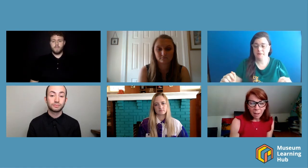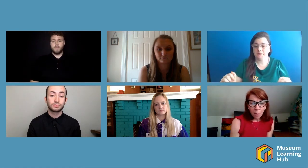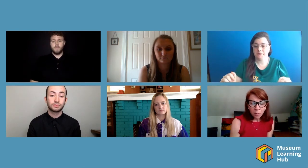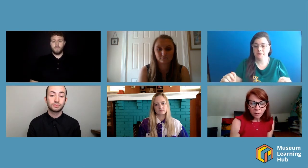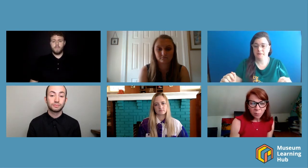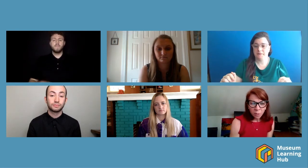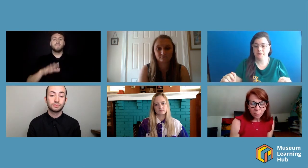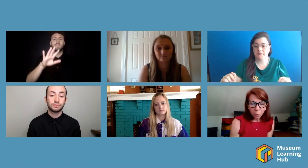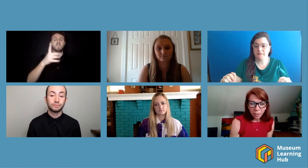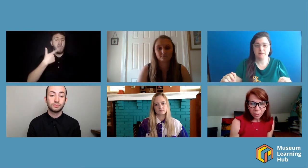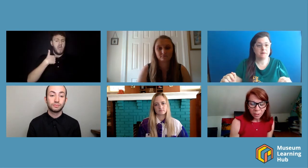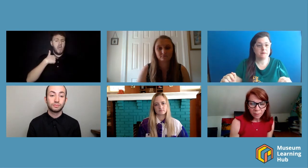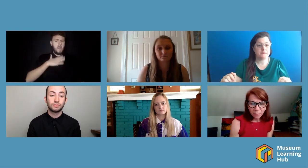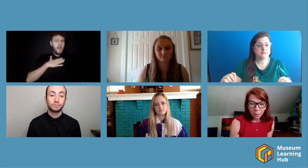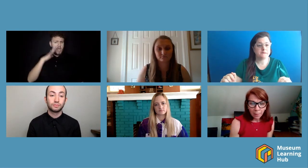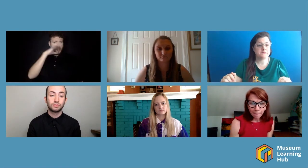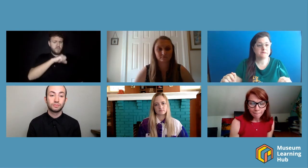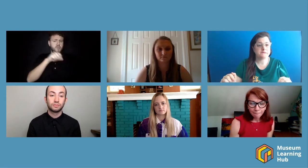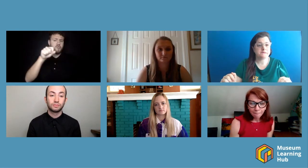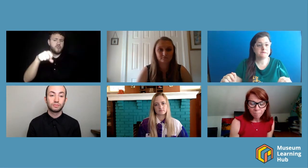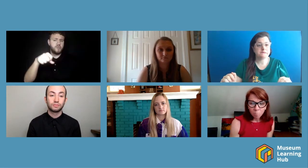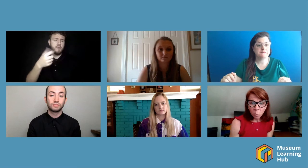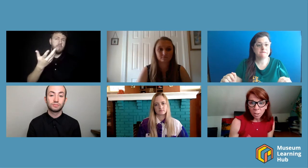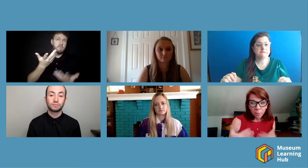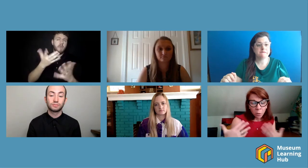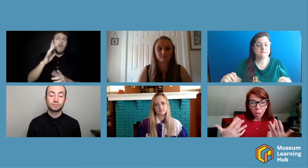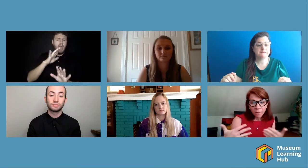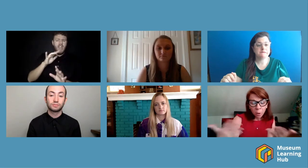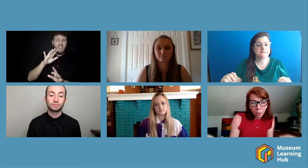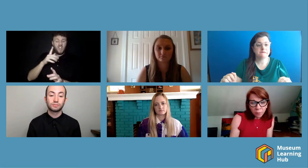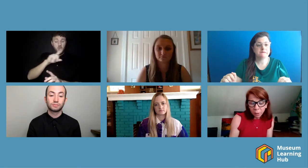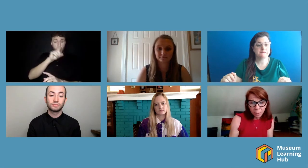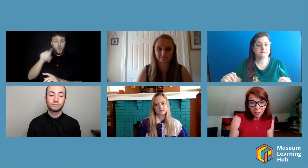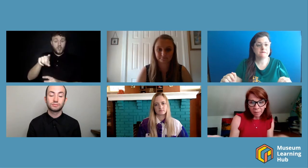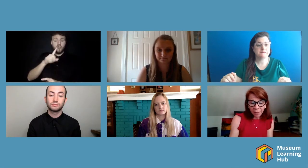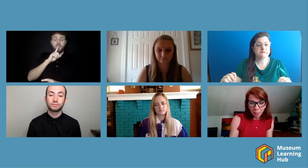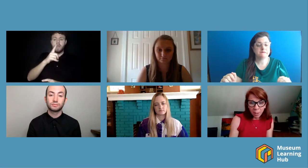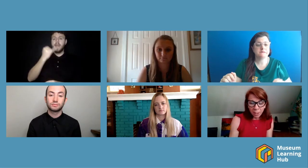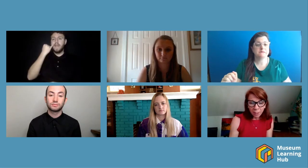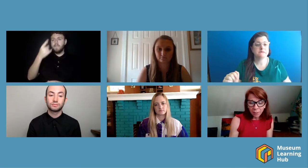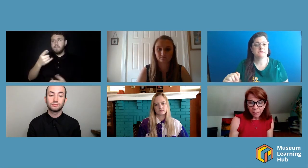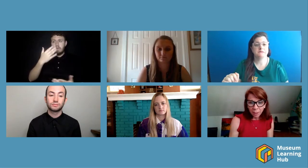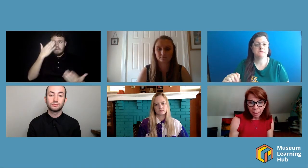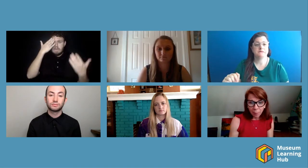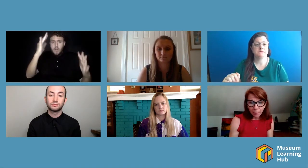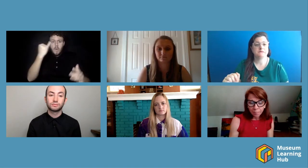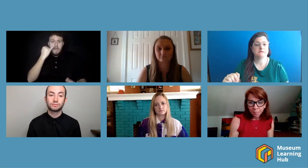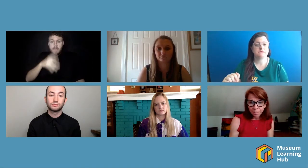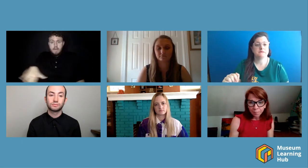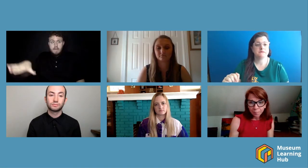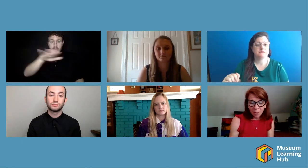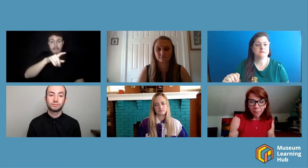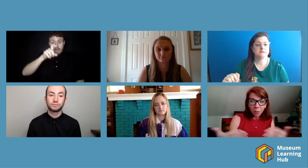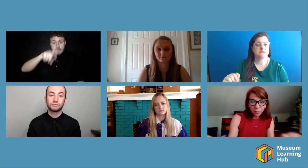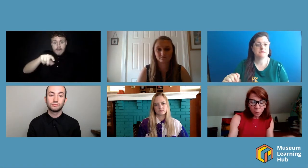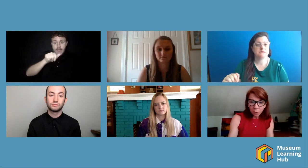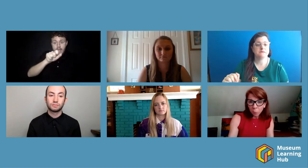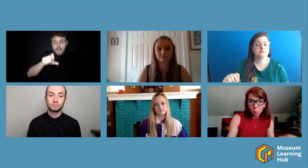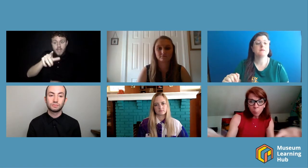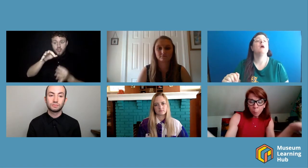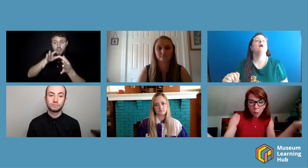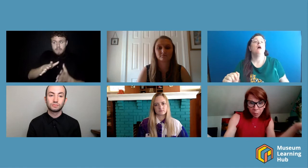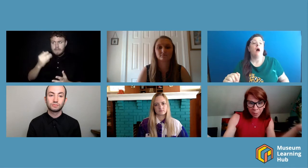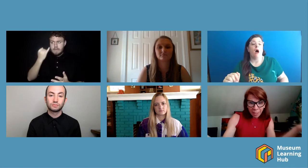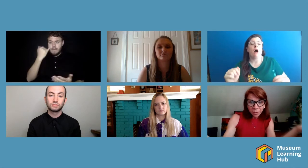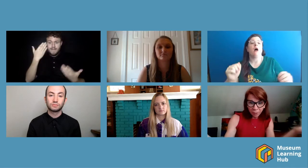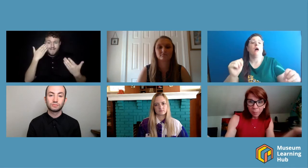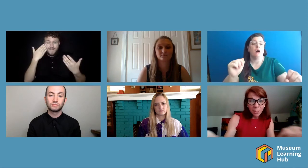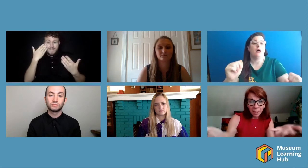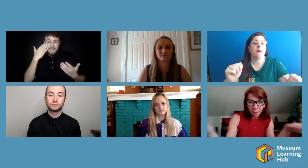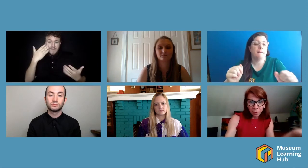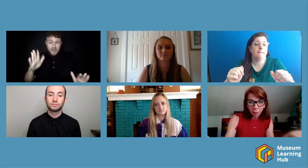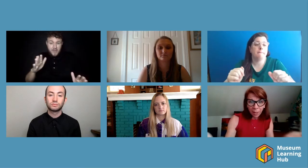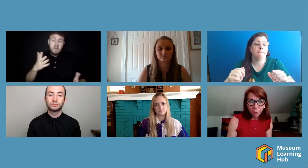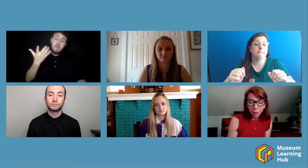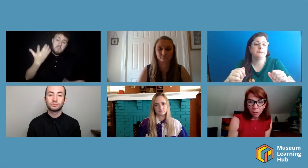I would assume that the question is if you are uncertain -- if there is somebody that could potentially be in the crowd